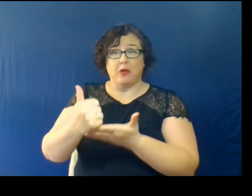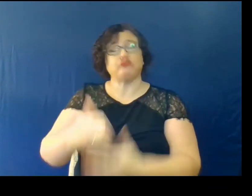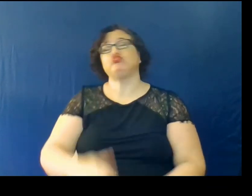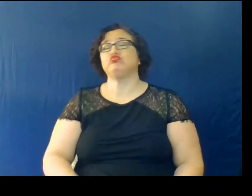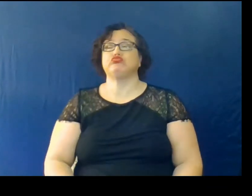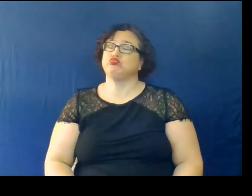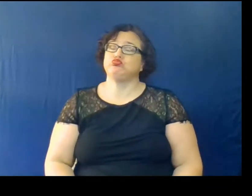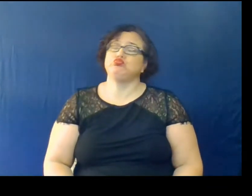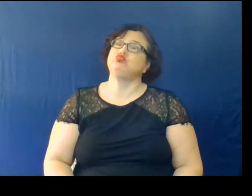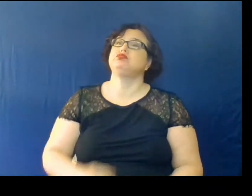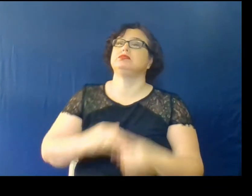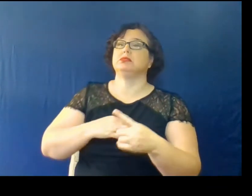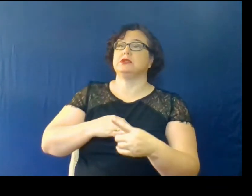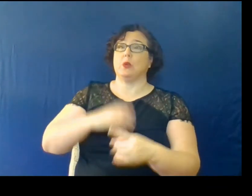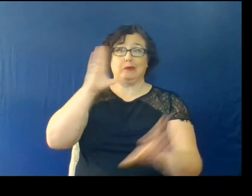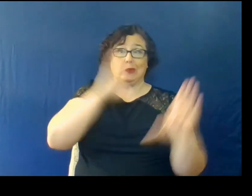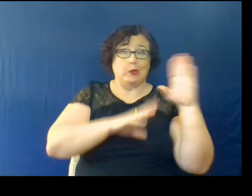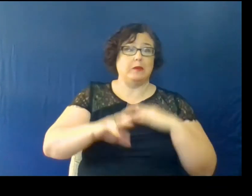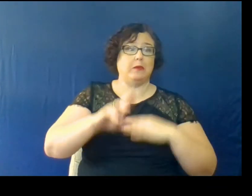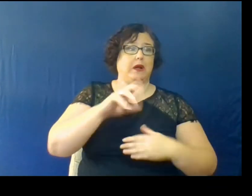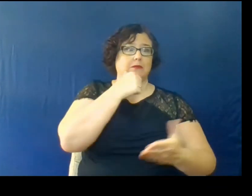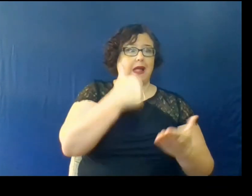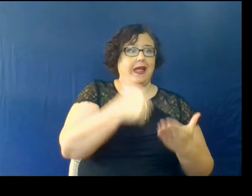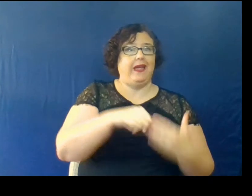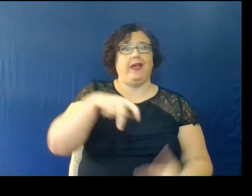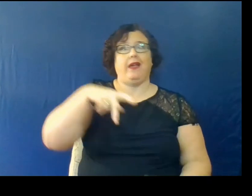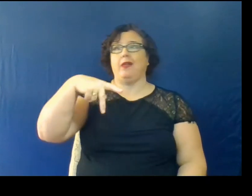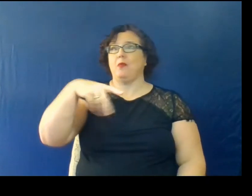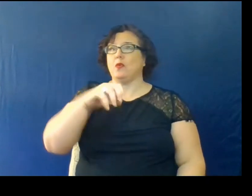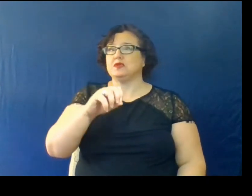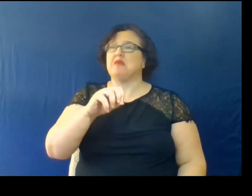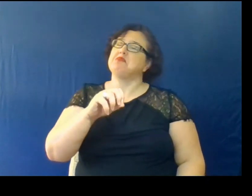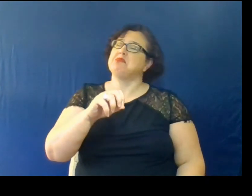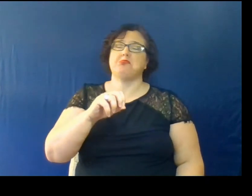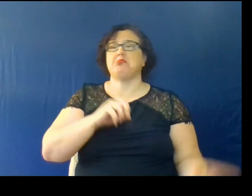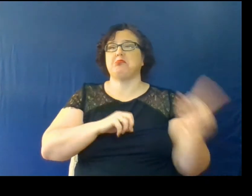you're worried about the postal system, drop it into a county dropbox. The second way to vote